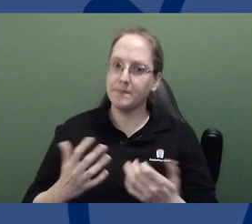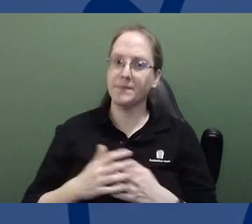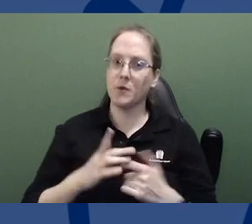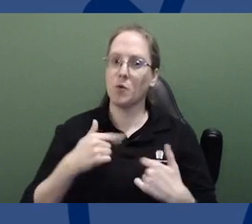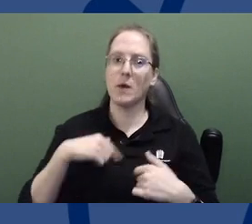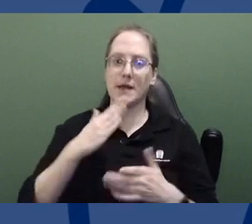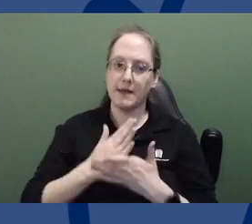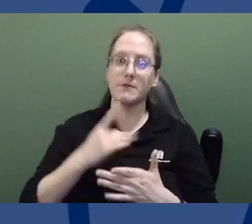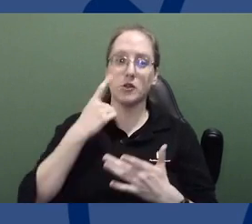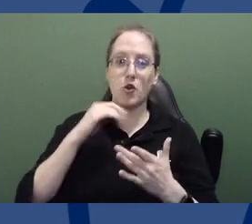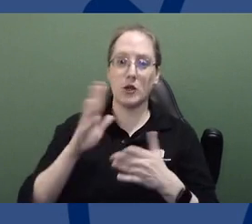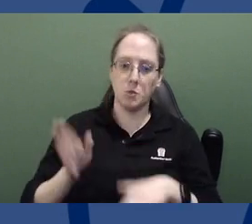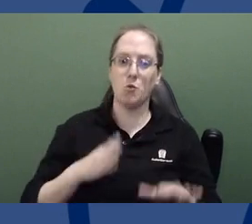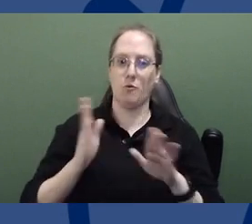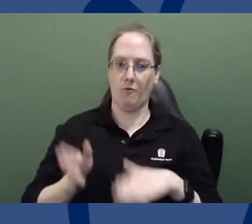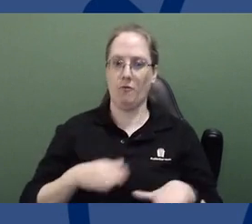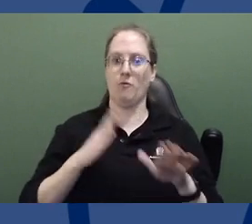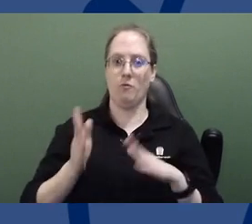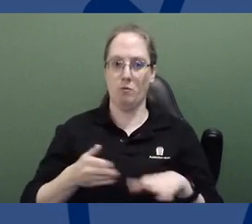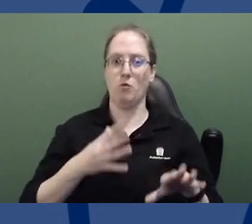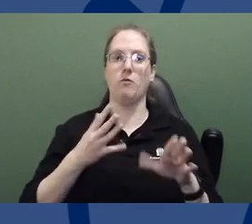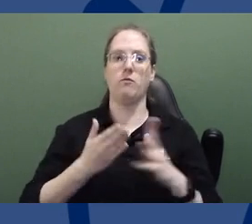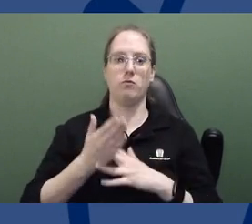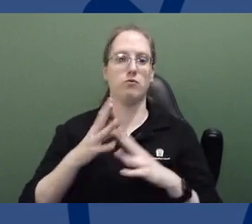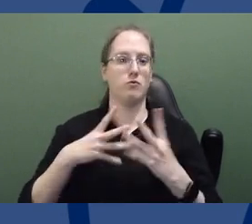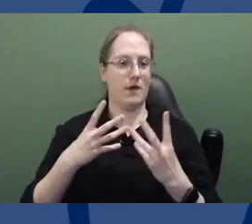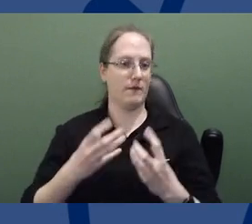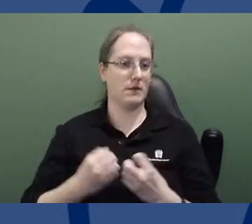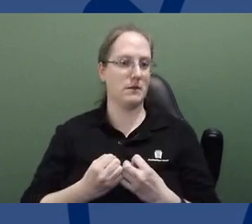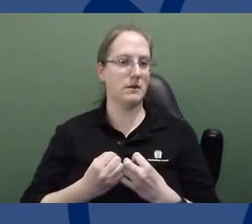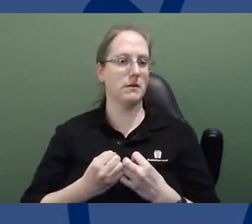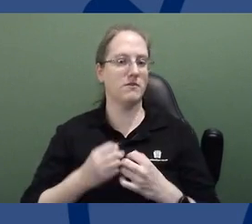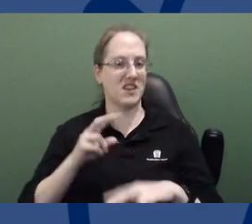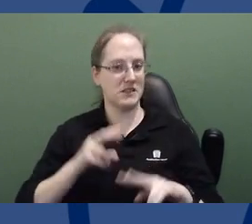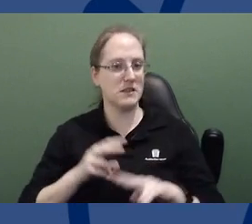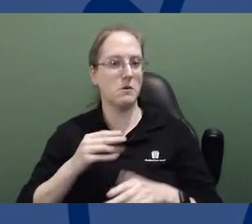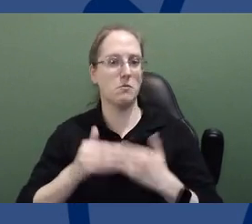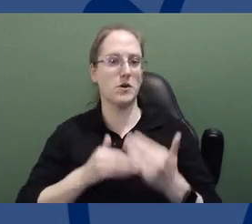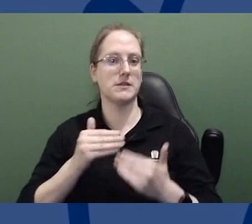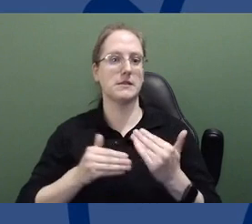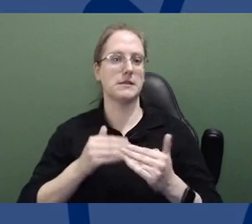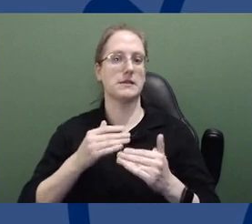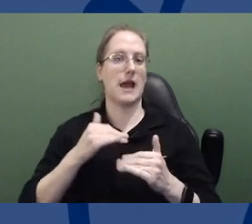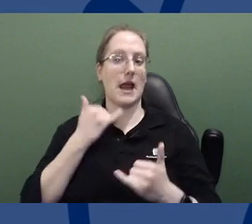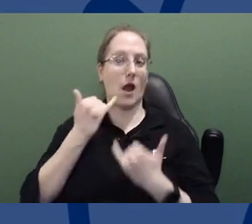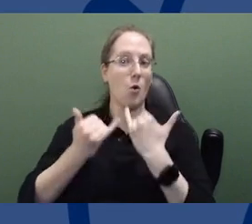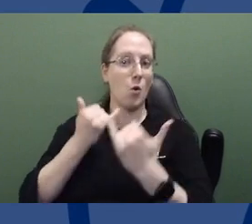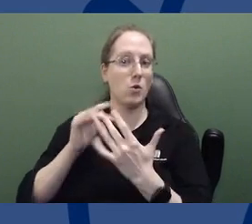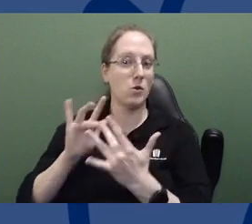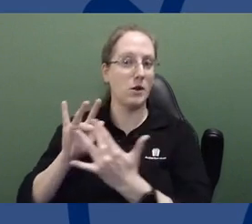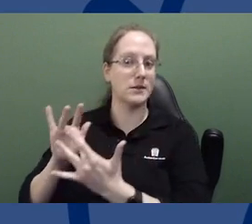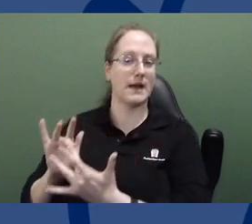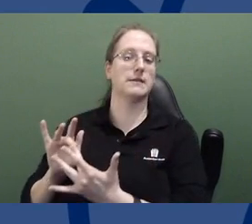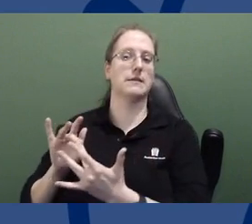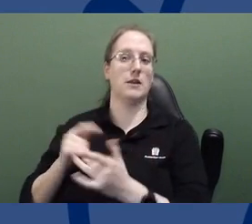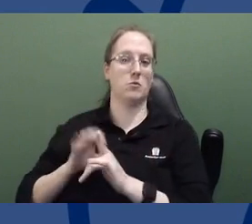of our assessments and our callbacks and improve that response time.